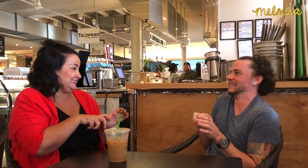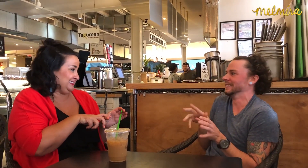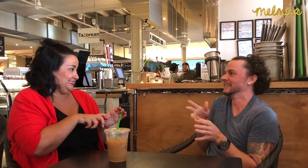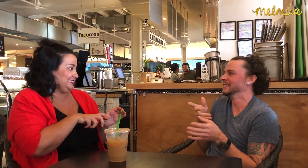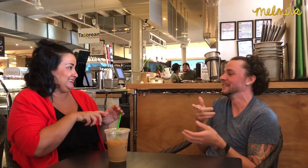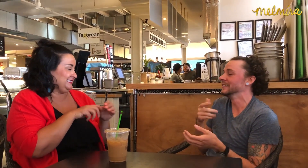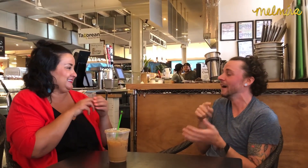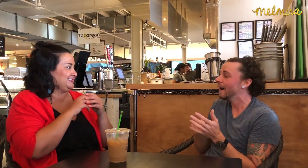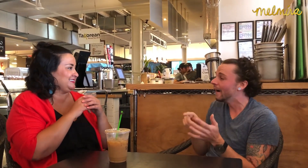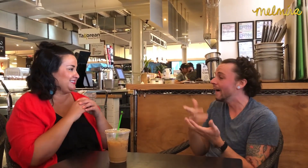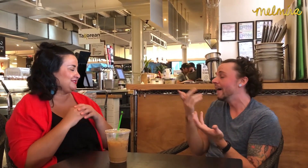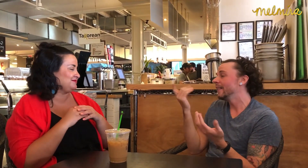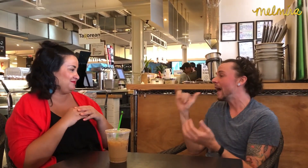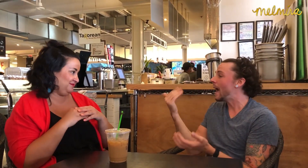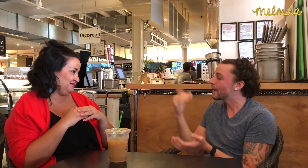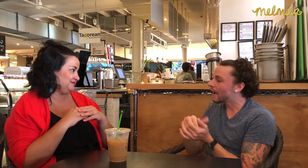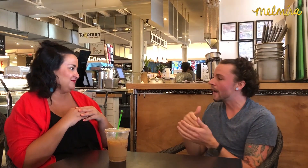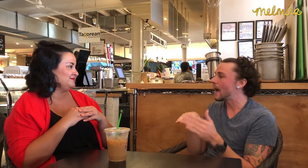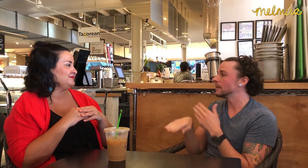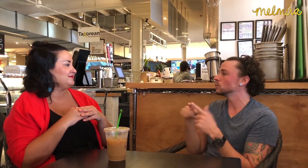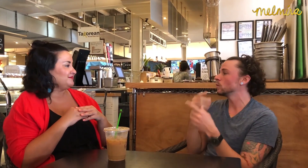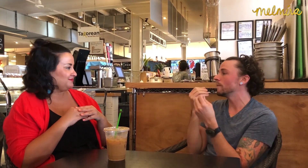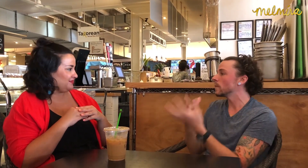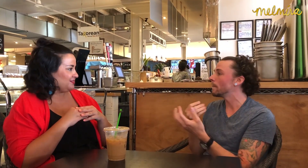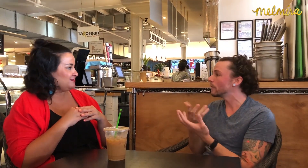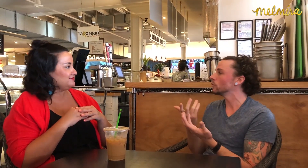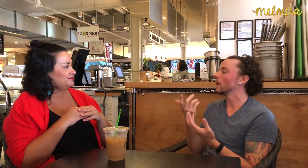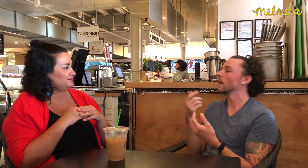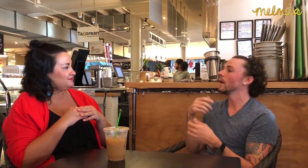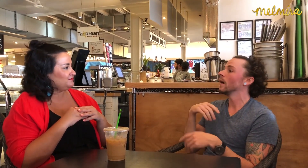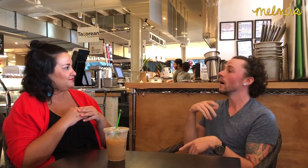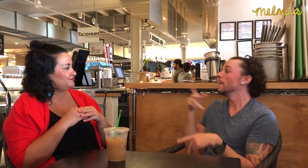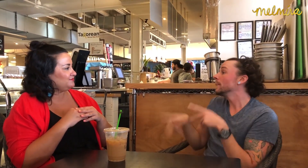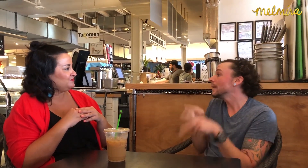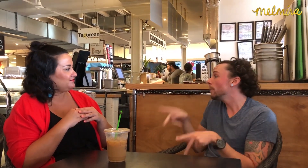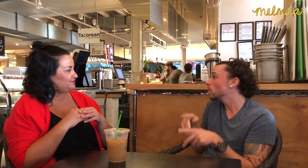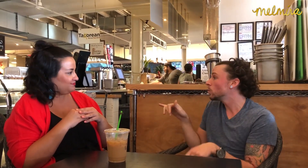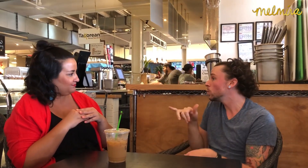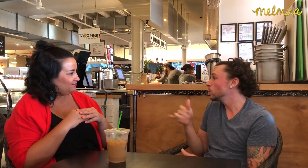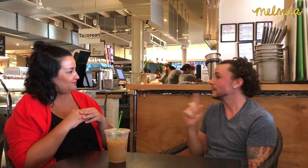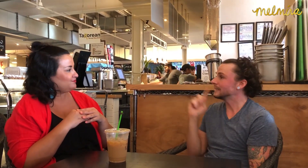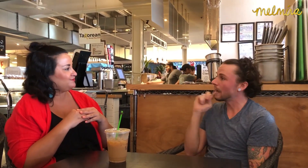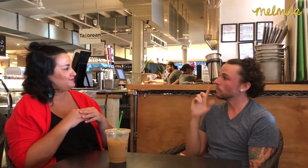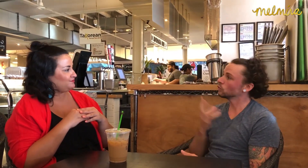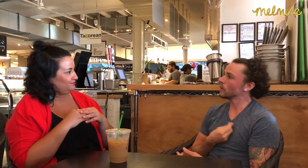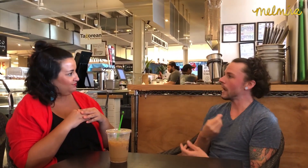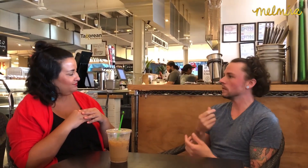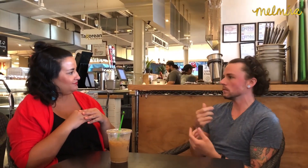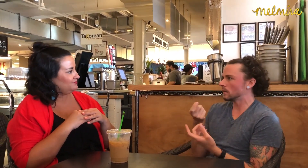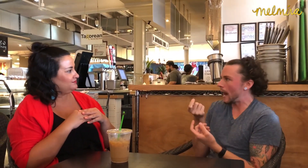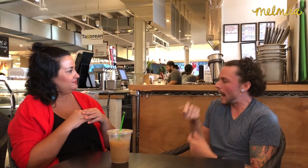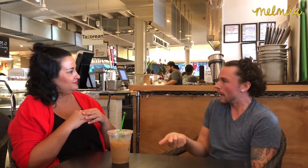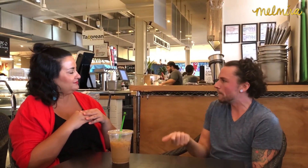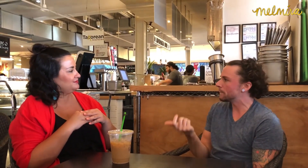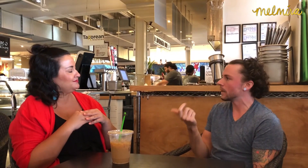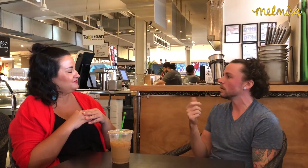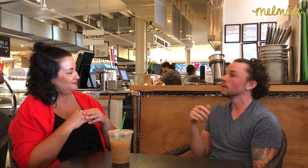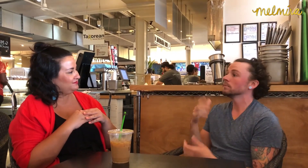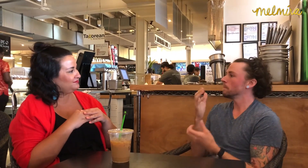Again, you have to consider your access to information and there's a limited number of people who are deaf AND transgender.